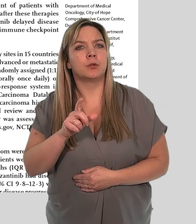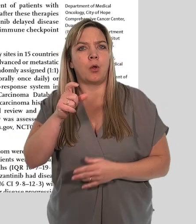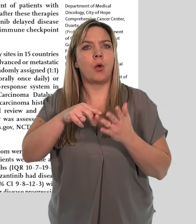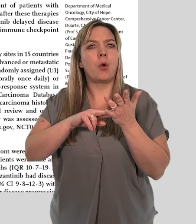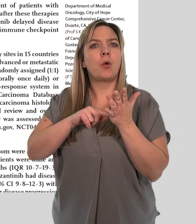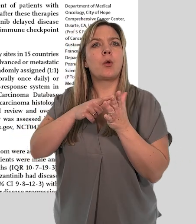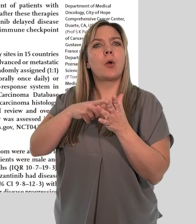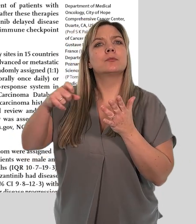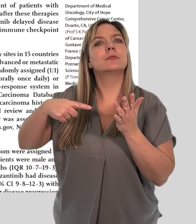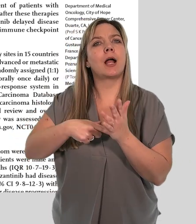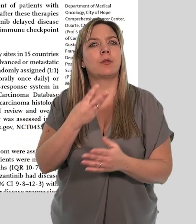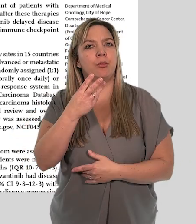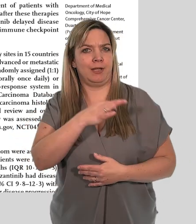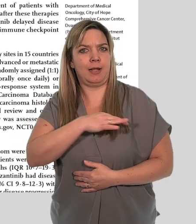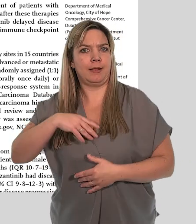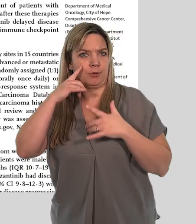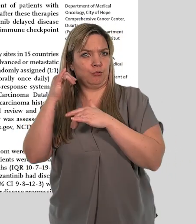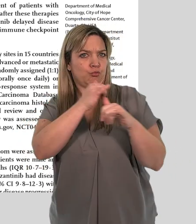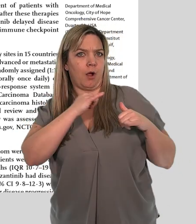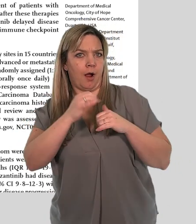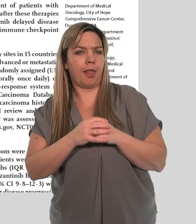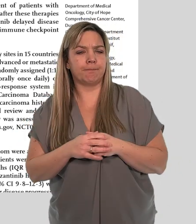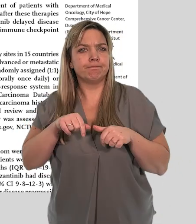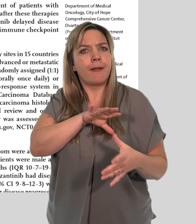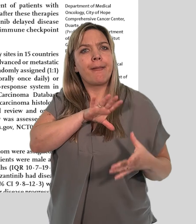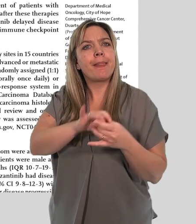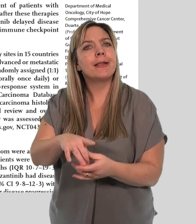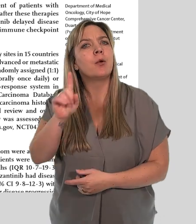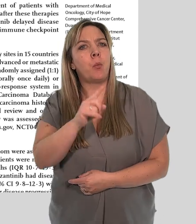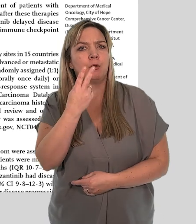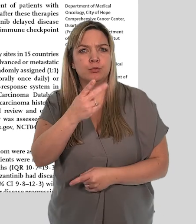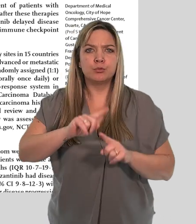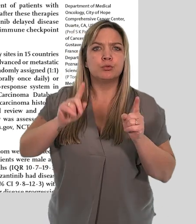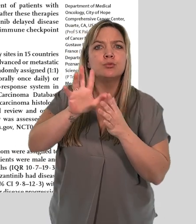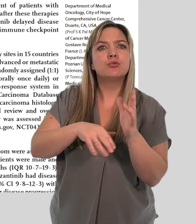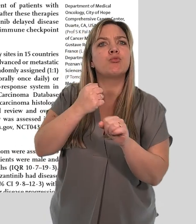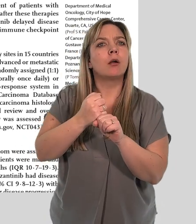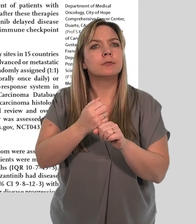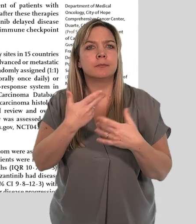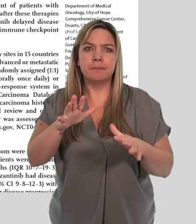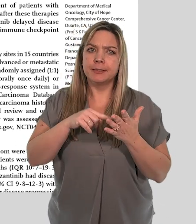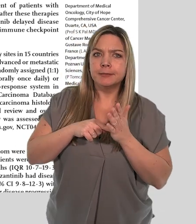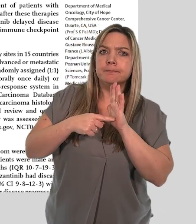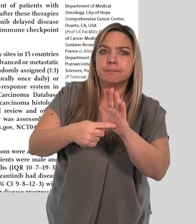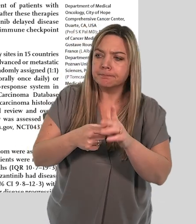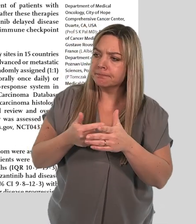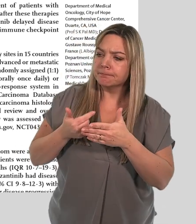The trial revolves around 2 drugs that have been shown to be active in kidney cancer.